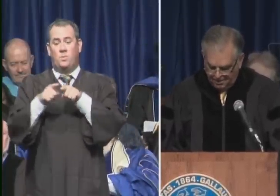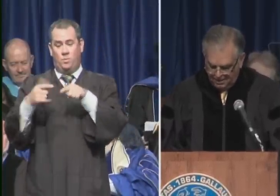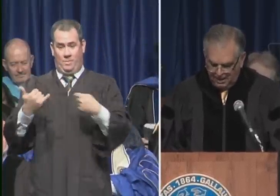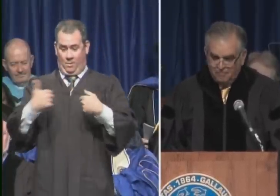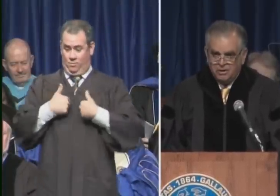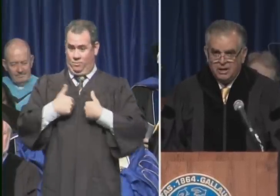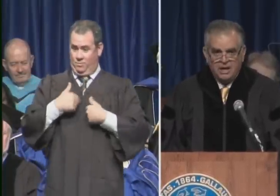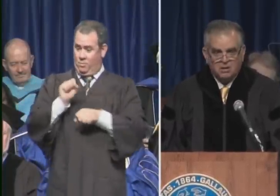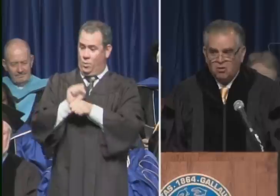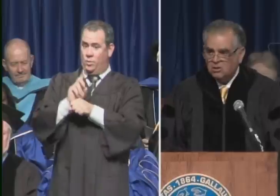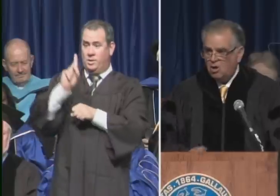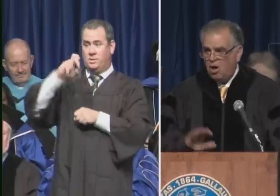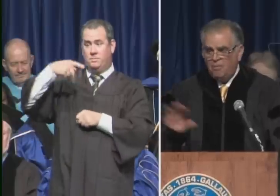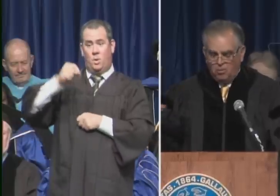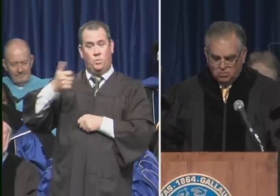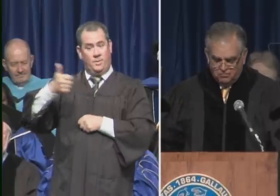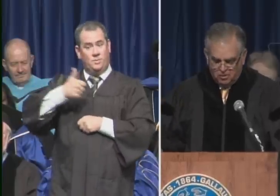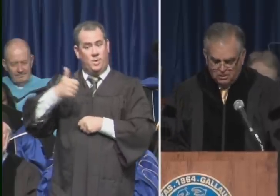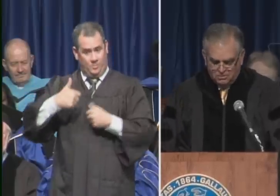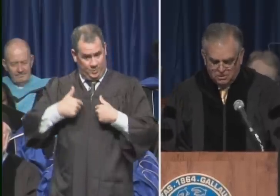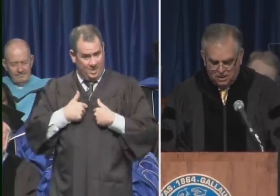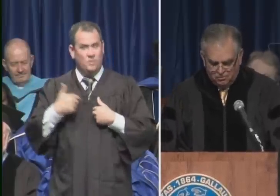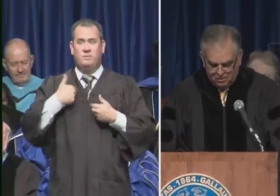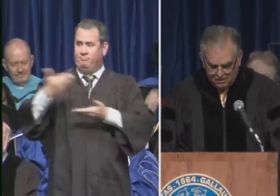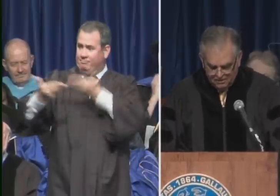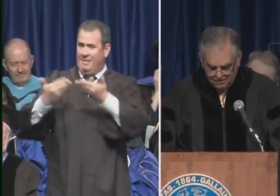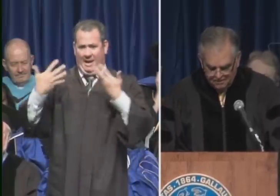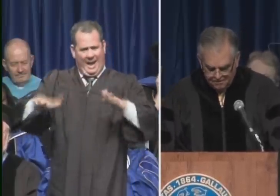every day and across all modes of transportation.